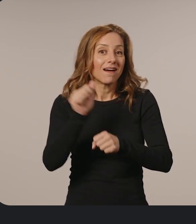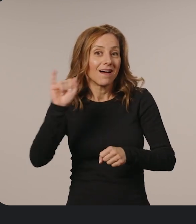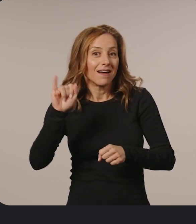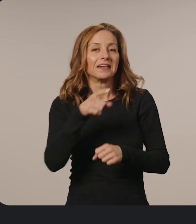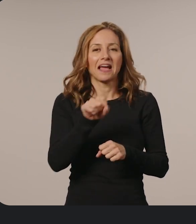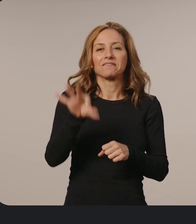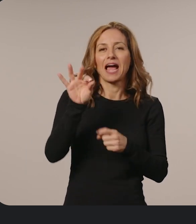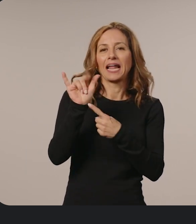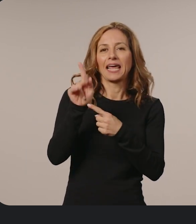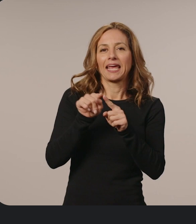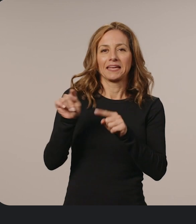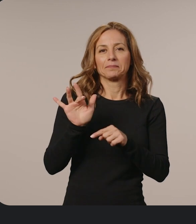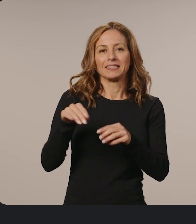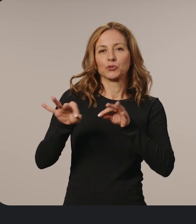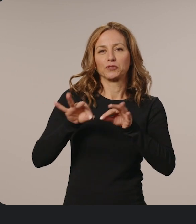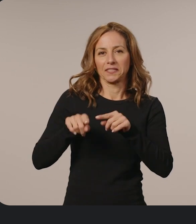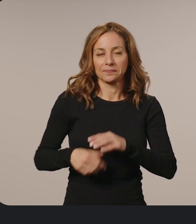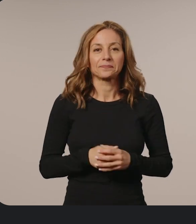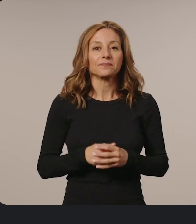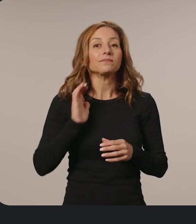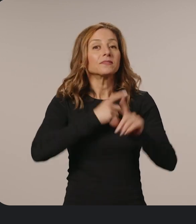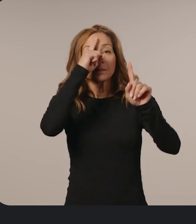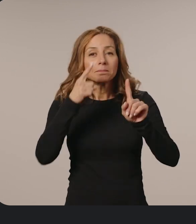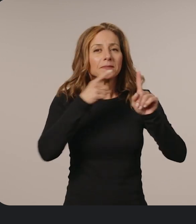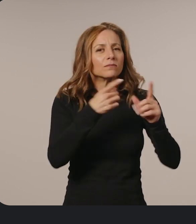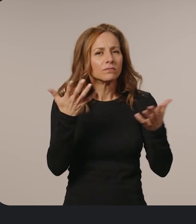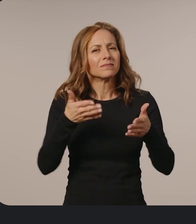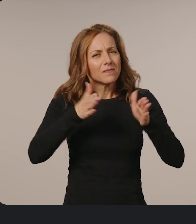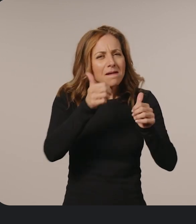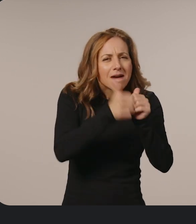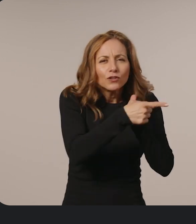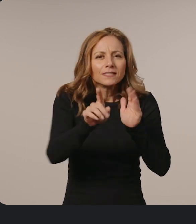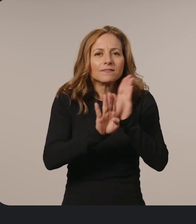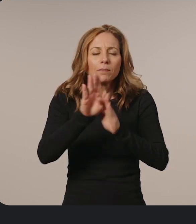You can find a link in the description below. Our mission is to enable every developer